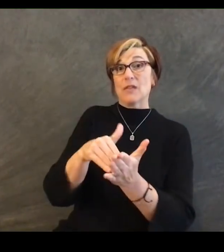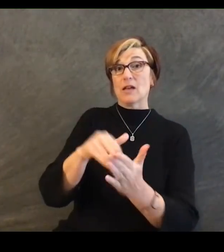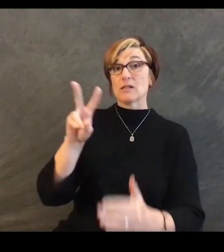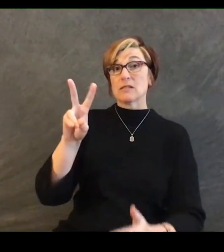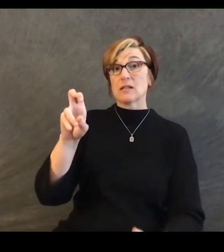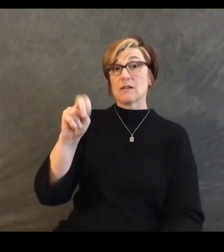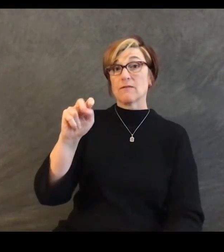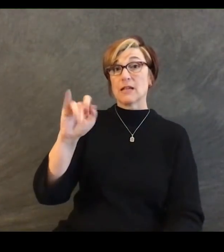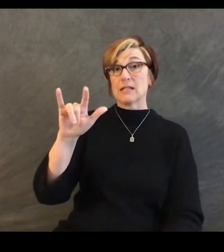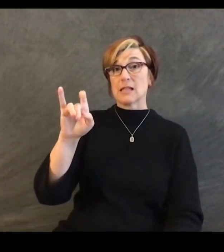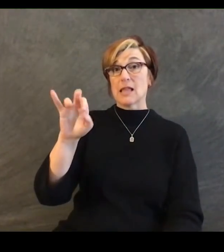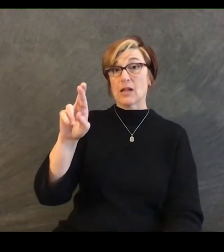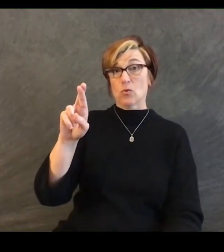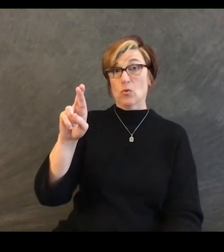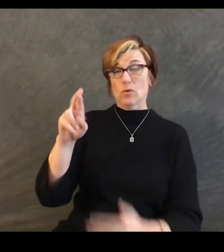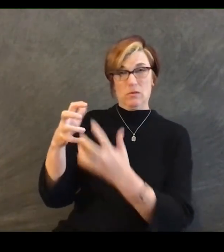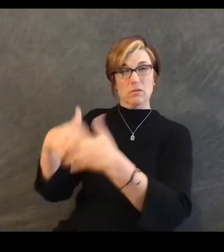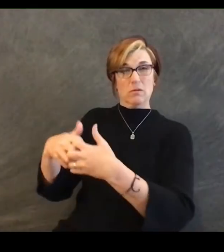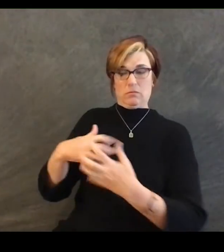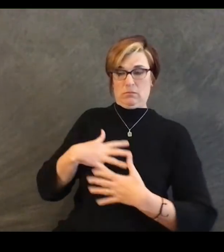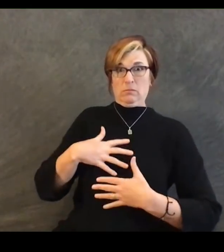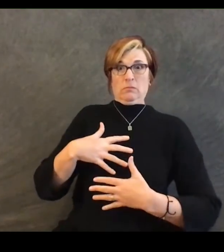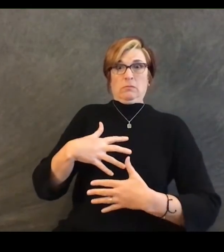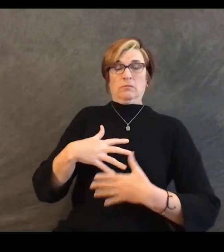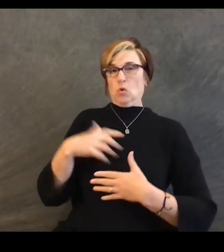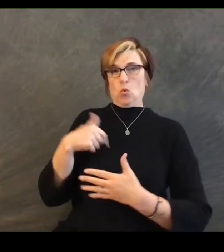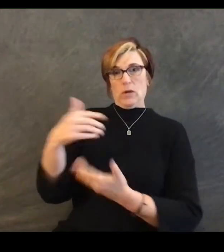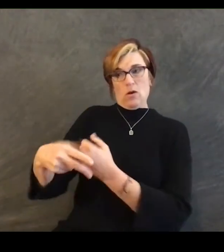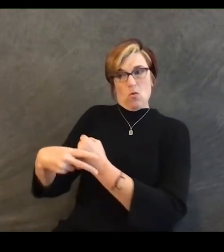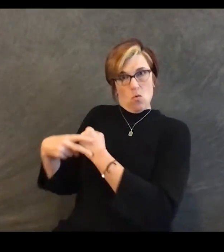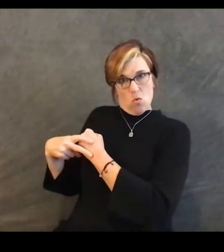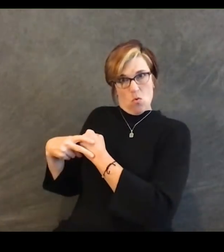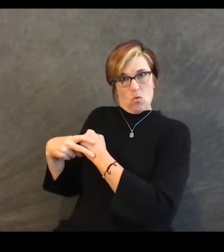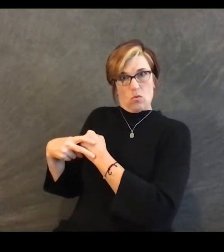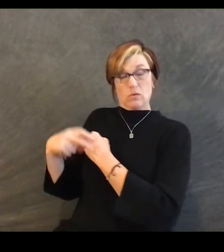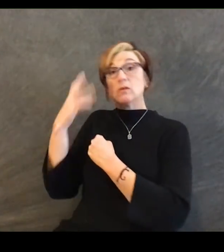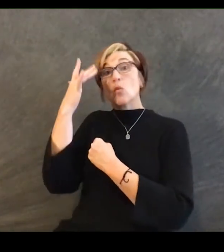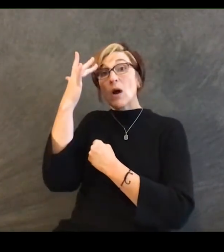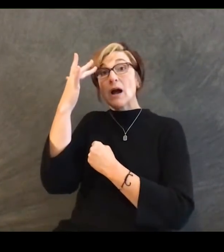back because the surge is coming and it's coming pretty strong and we want to